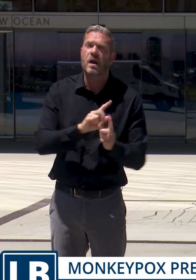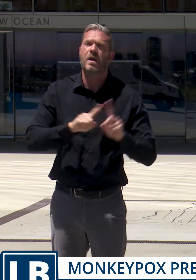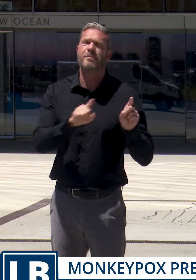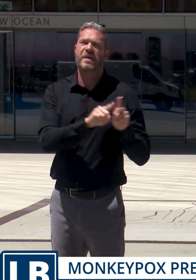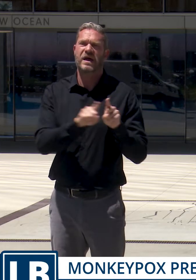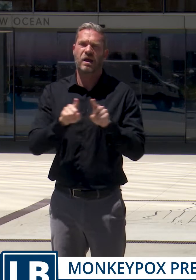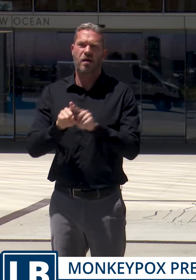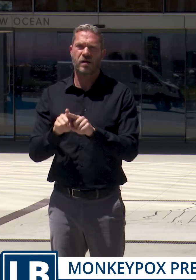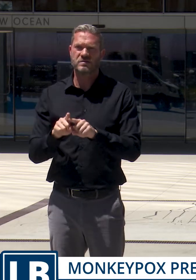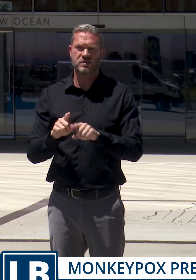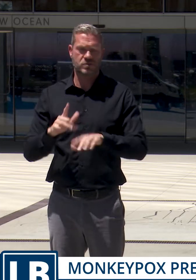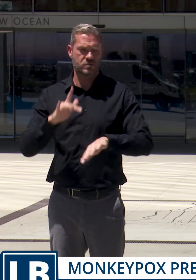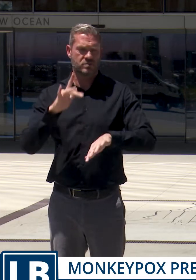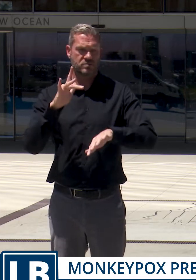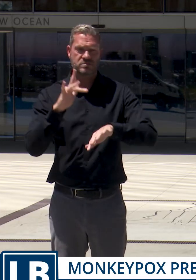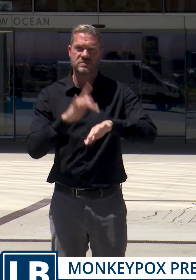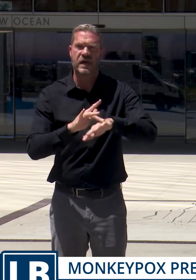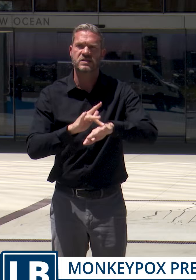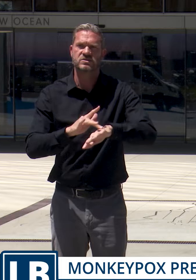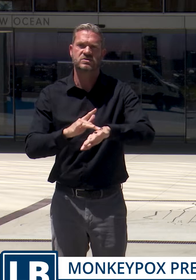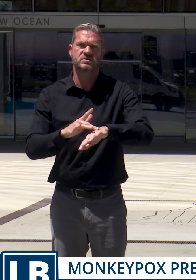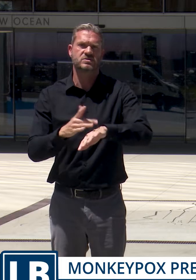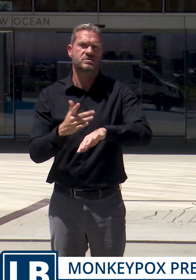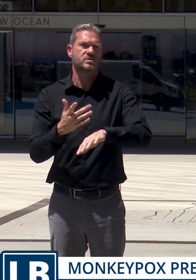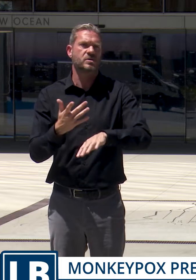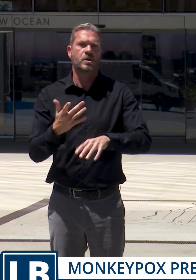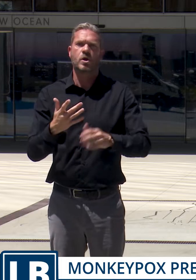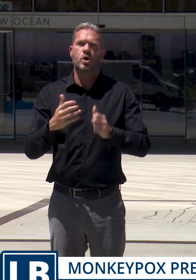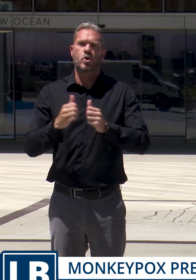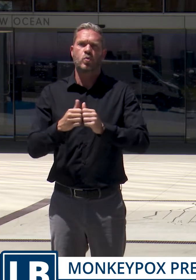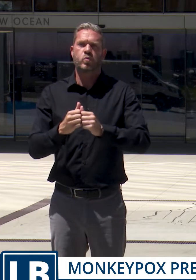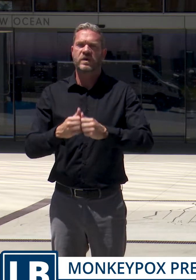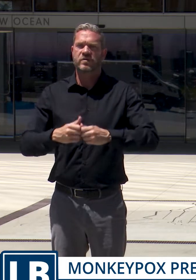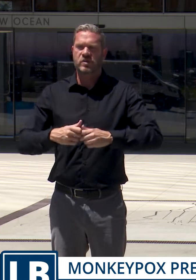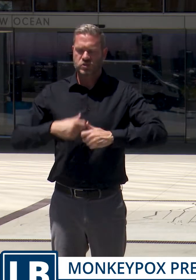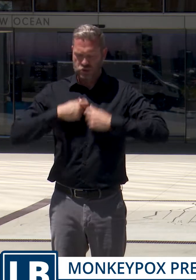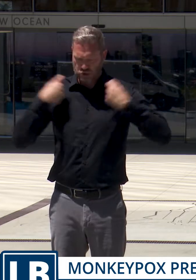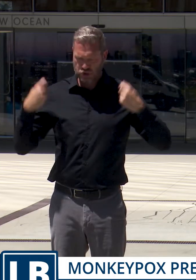contact whether you have uh through through whether your shirts are off or you're next to